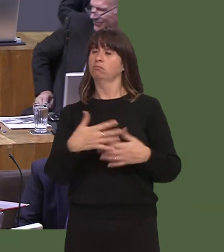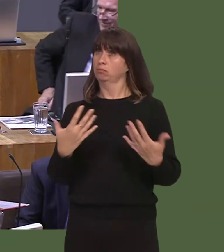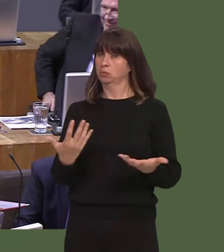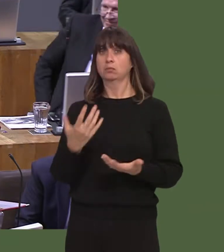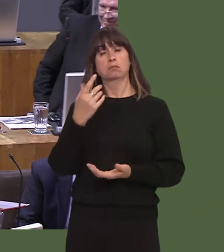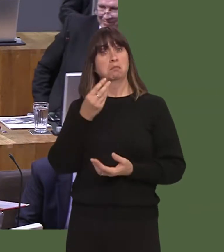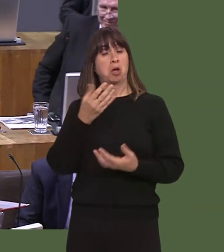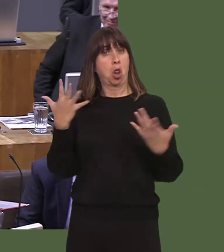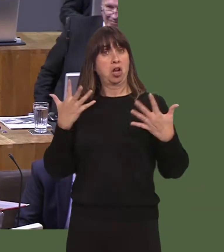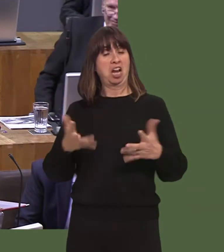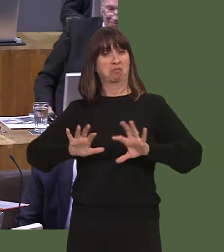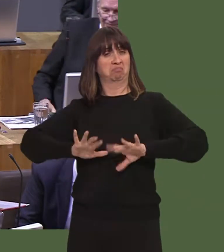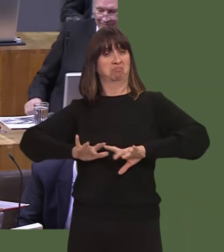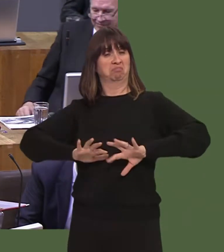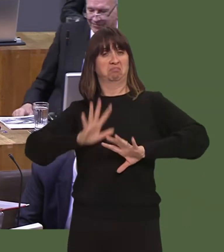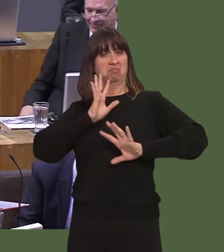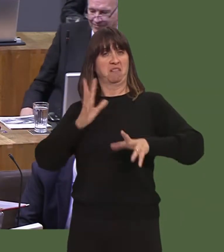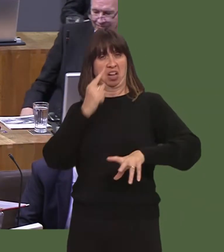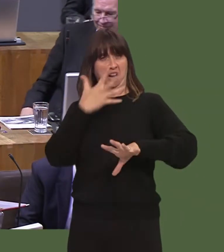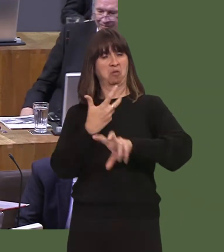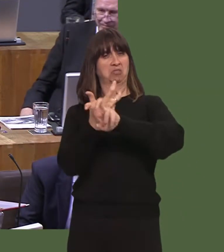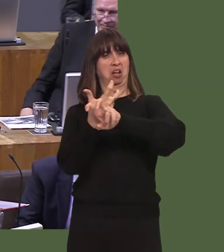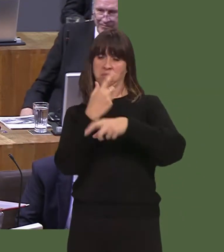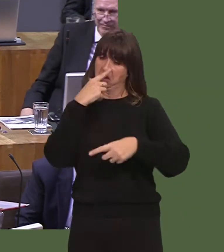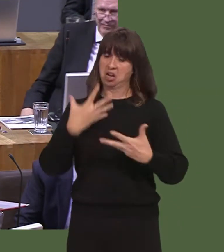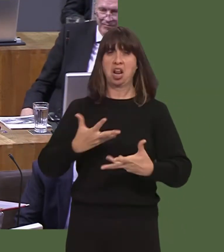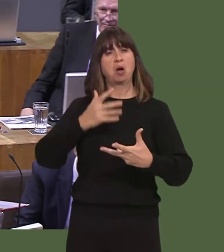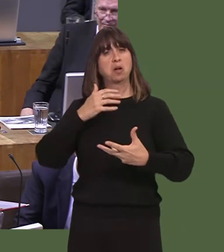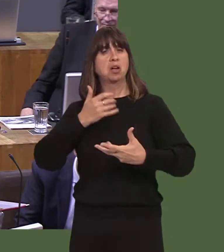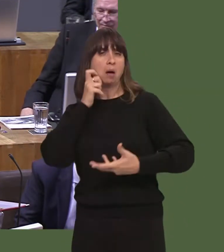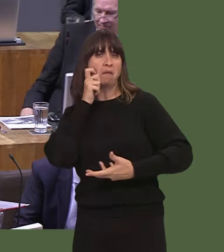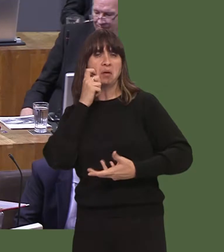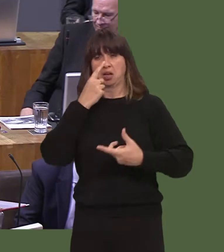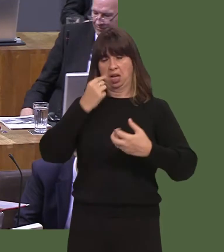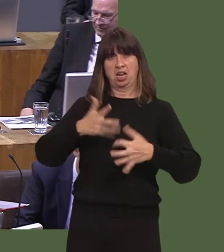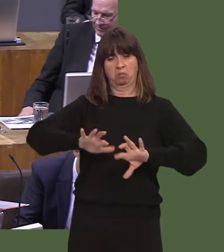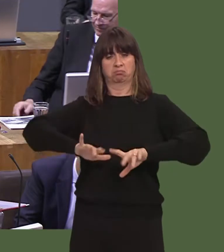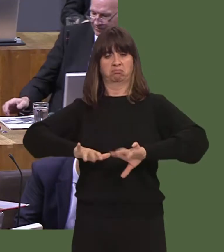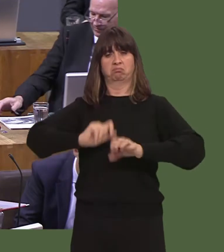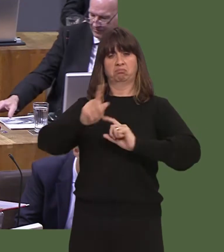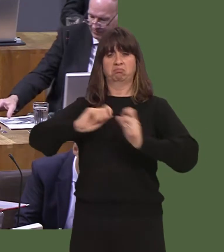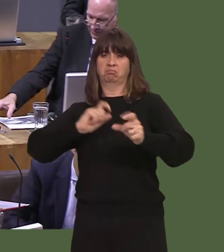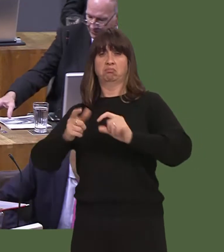possible to work at home, given the technology we have now, rather than having to come into an office in order to work.